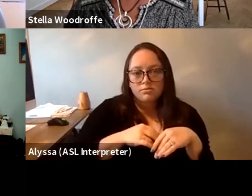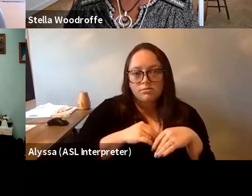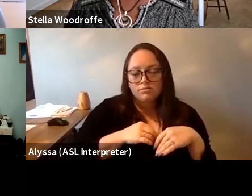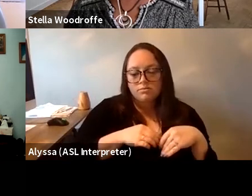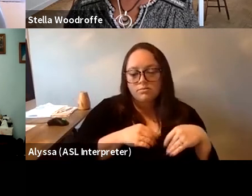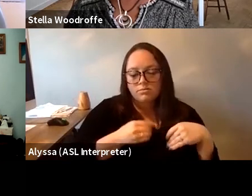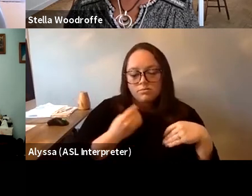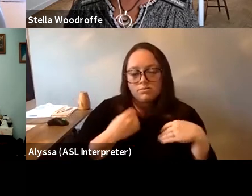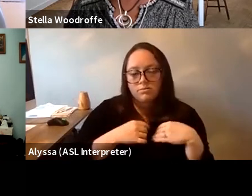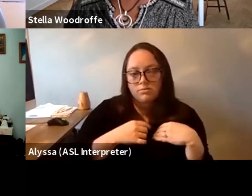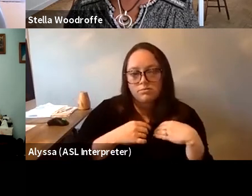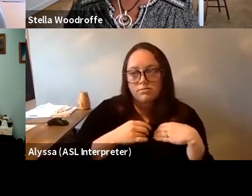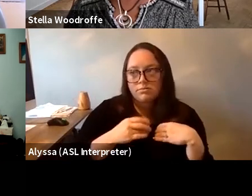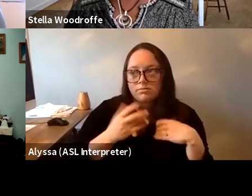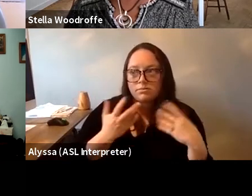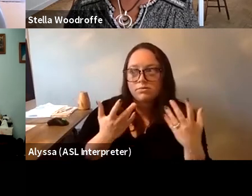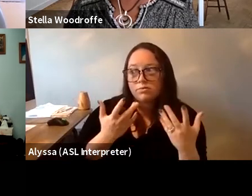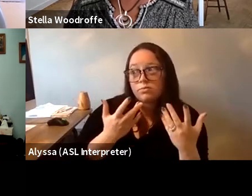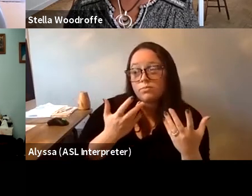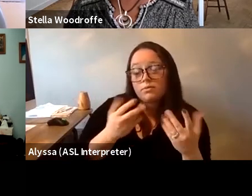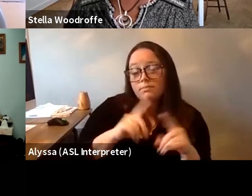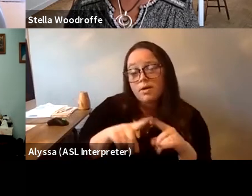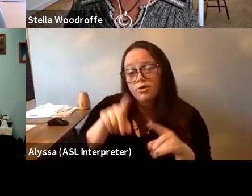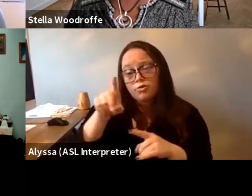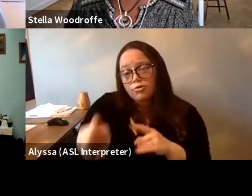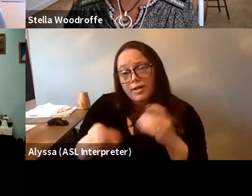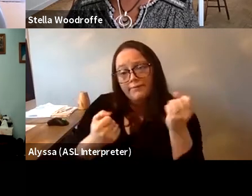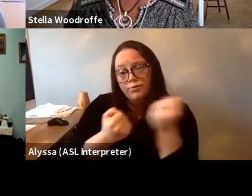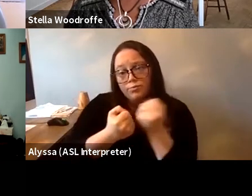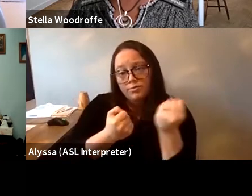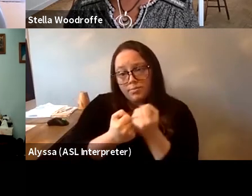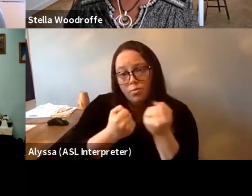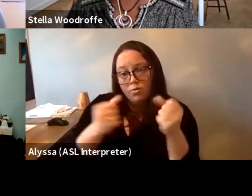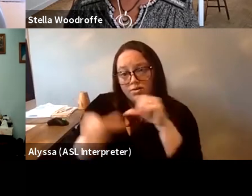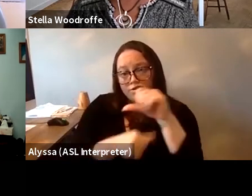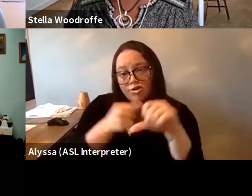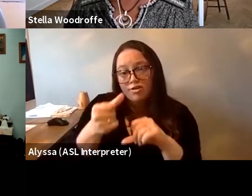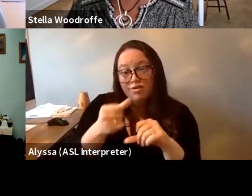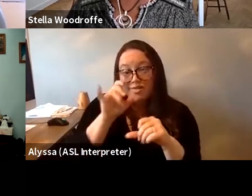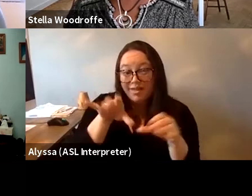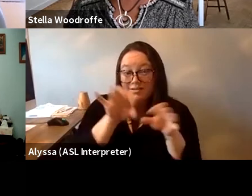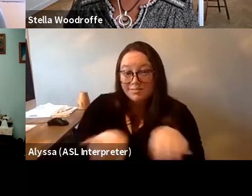you know, how, you know, just being there as a support mechanism, sometimes it's just as important, but I could say